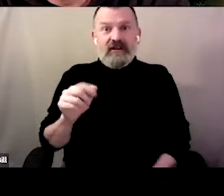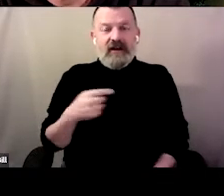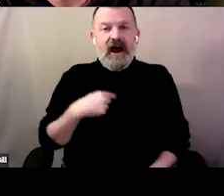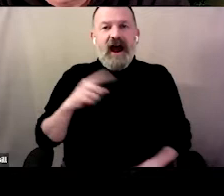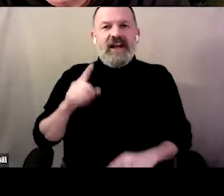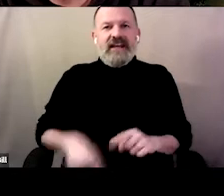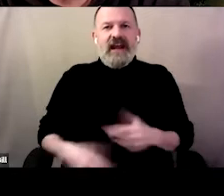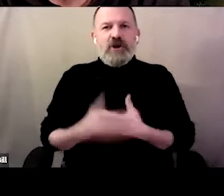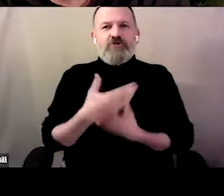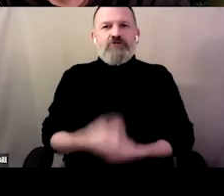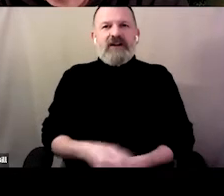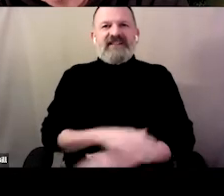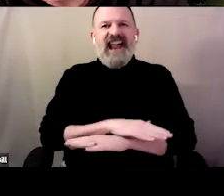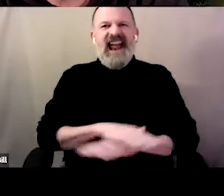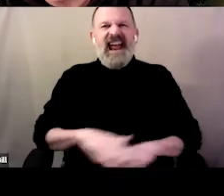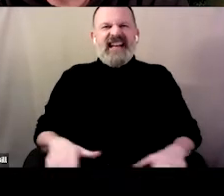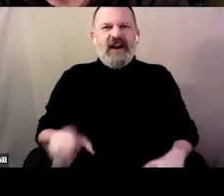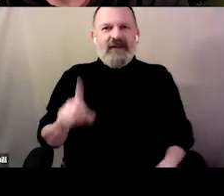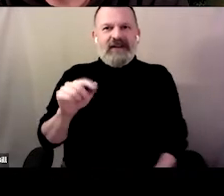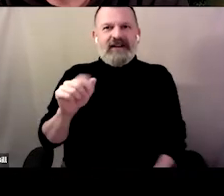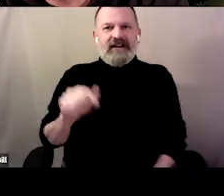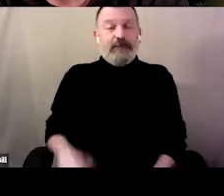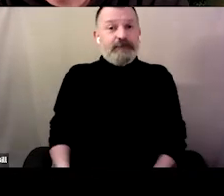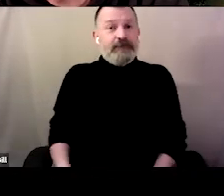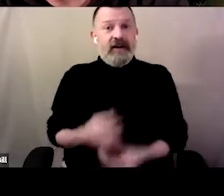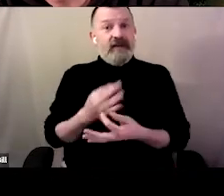CalebBarlow: And free societies ultimately are built on trust.